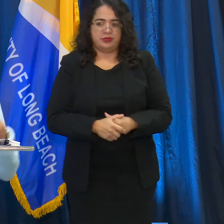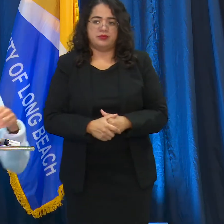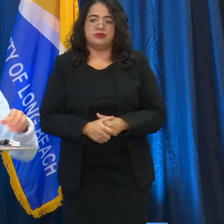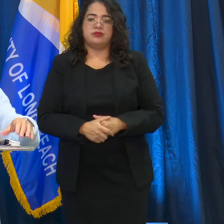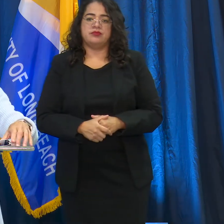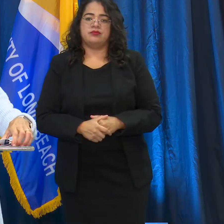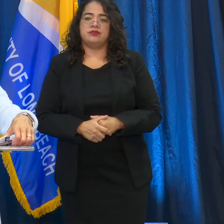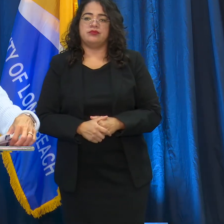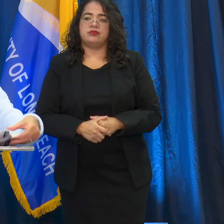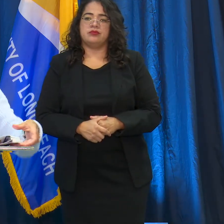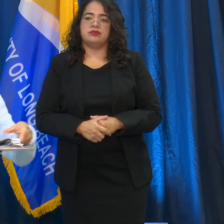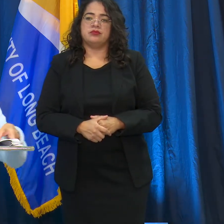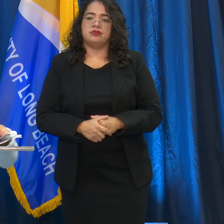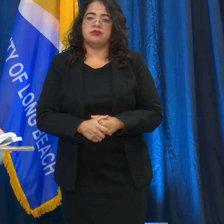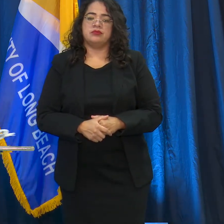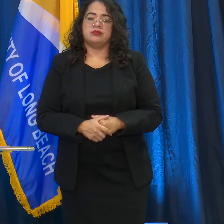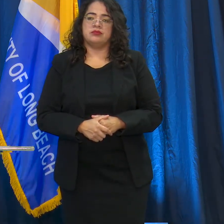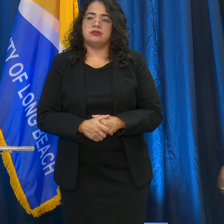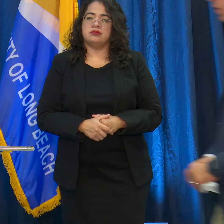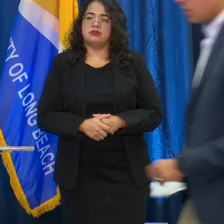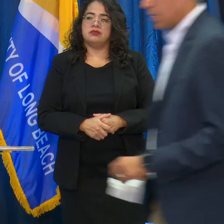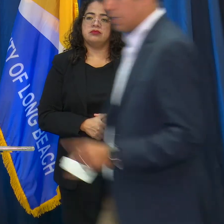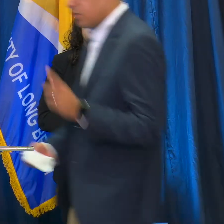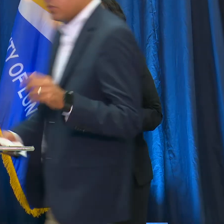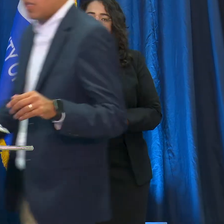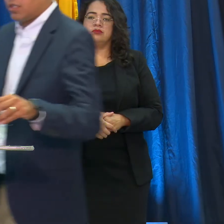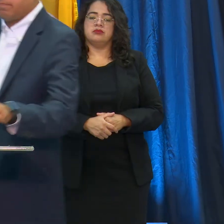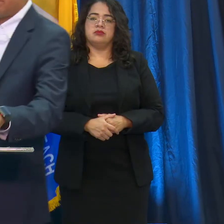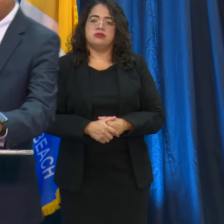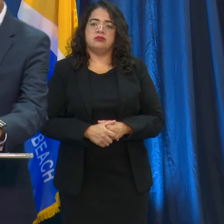Now we will have the Mayor come back up to say a few more words.